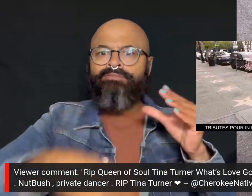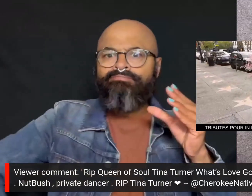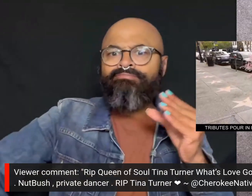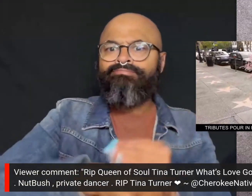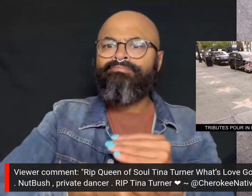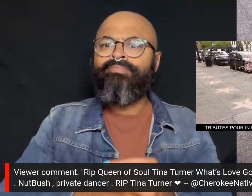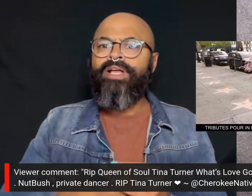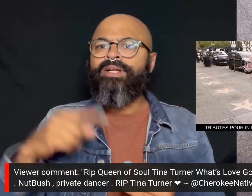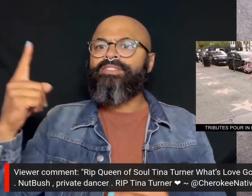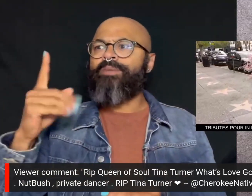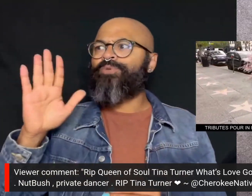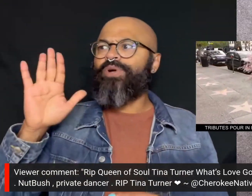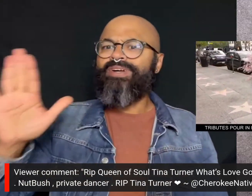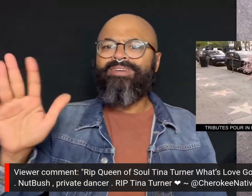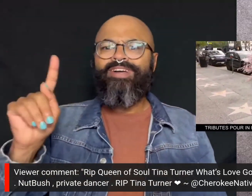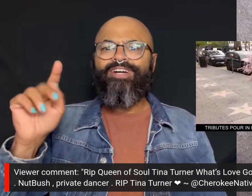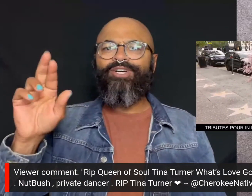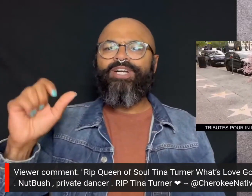Then she listed some of Turner's biggest hits.